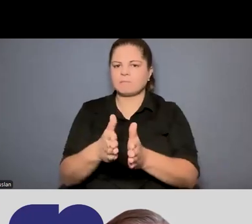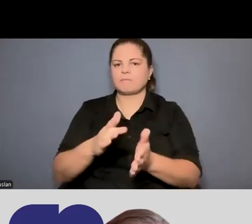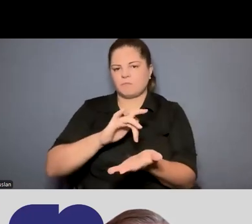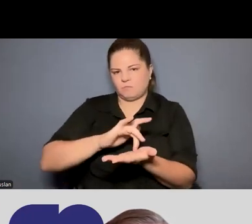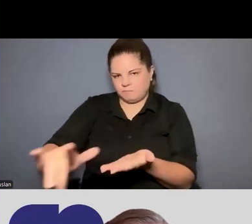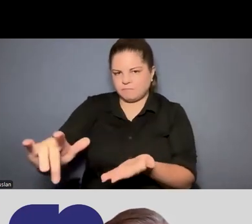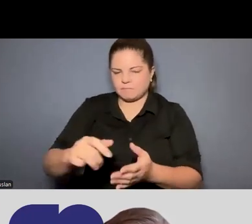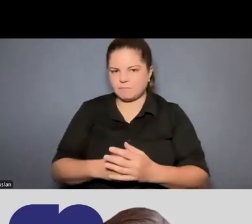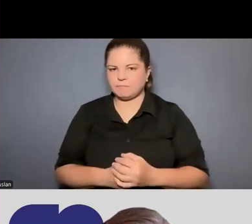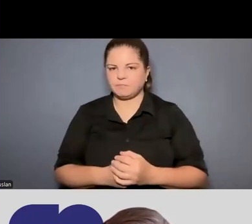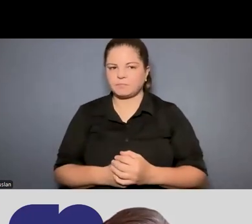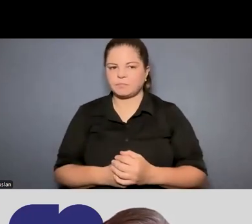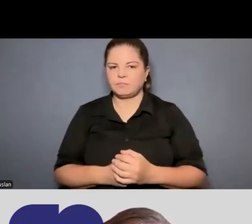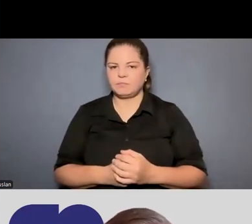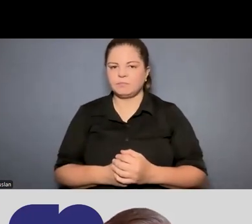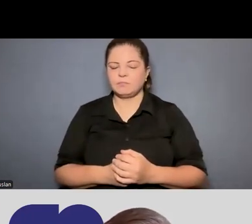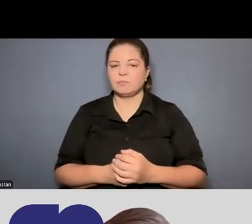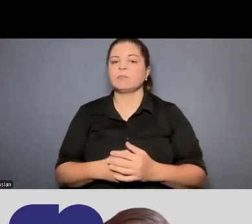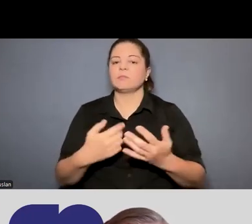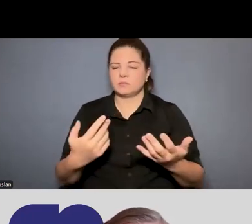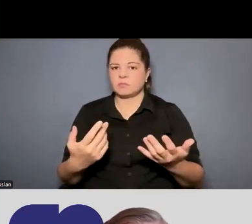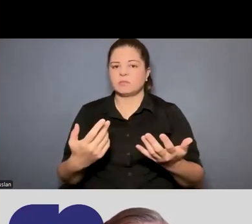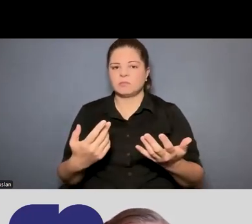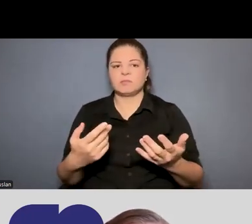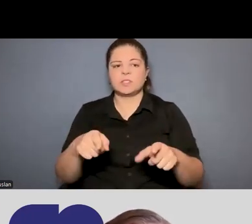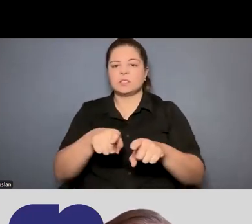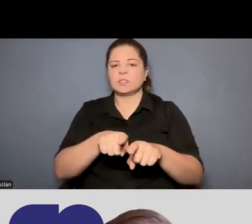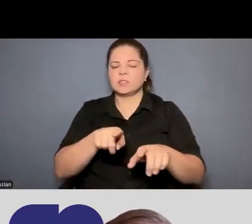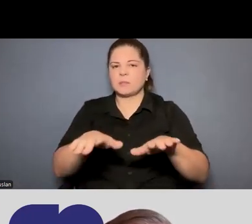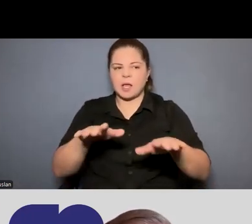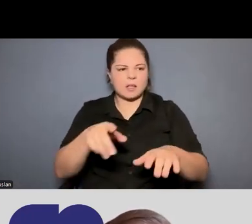subjecting a person to a hostile workplace environment on the grounds of sex, and